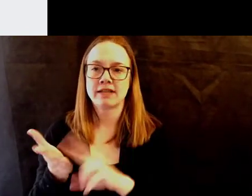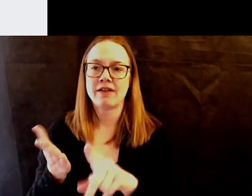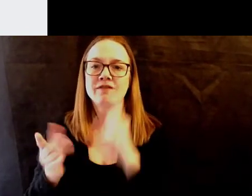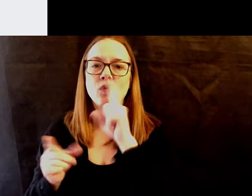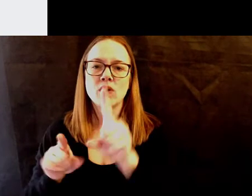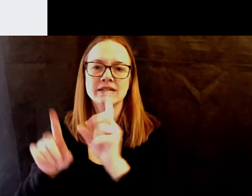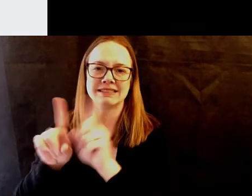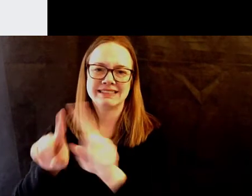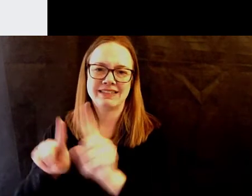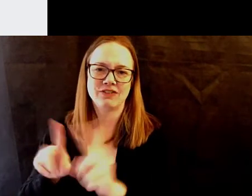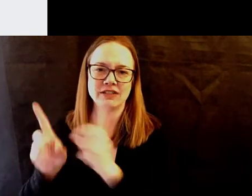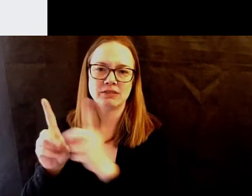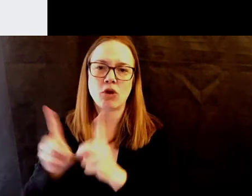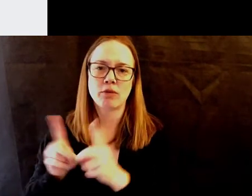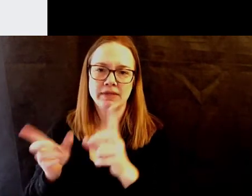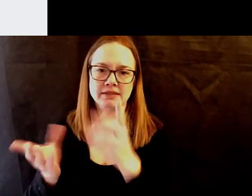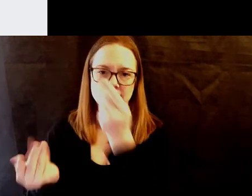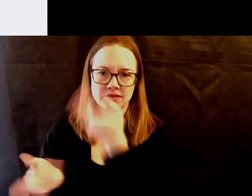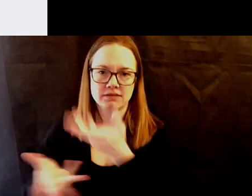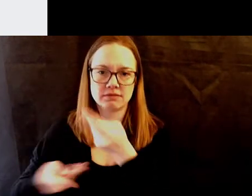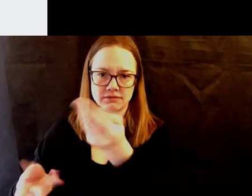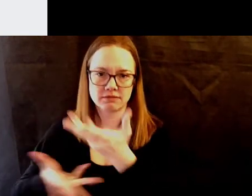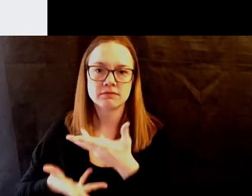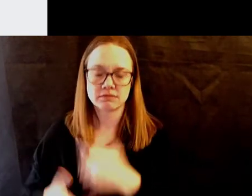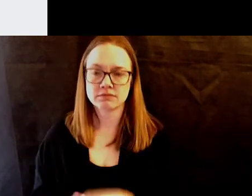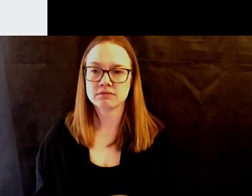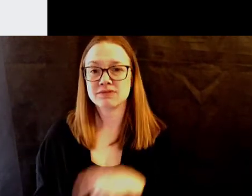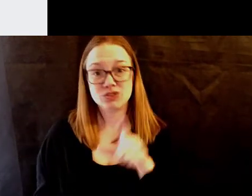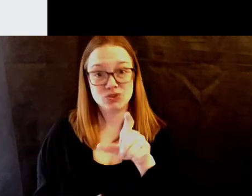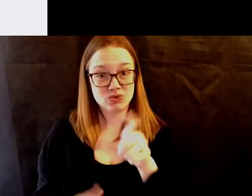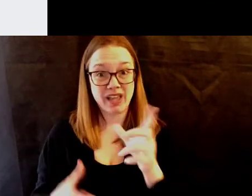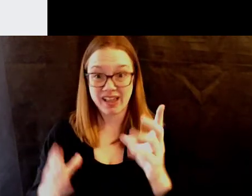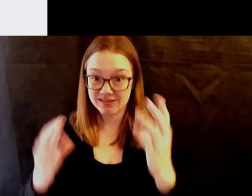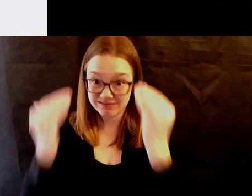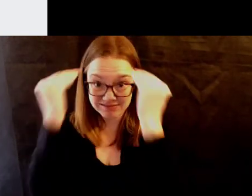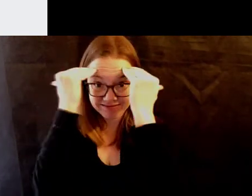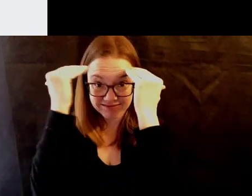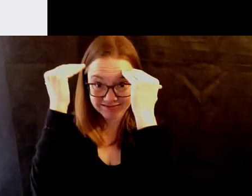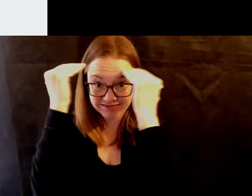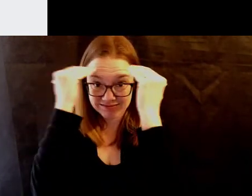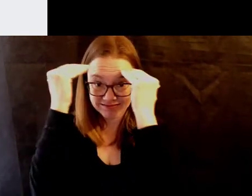It's a really good way to keep afloat of what's coming your way, and to help yourself prioritize